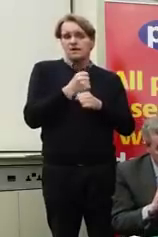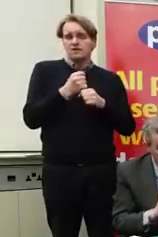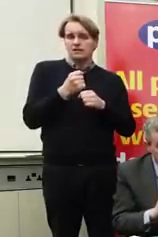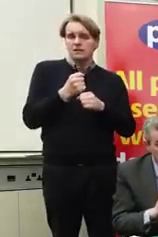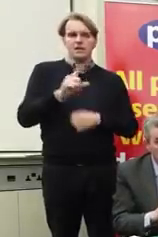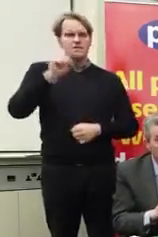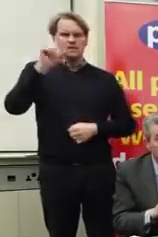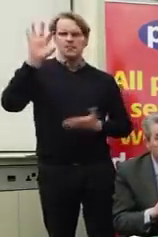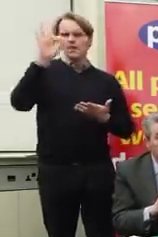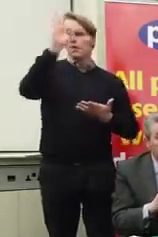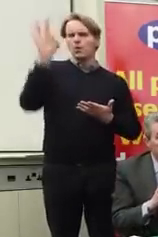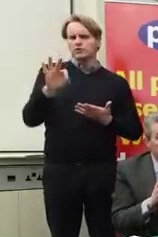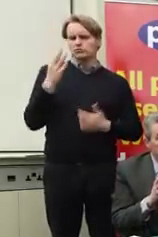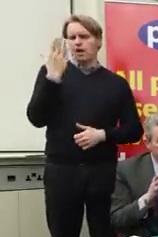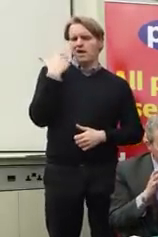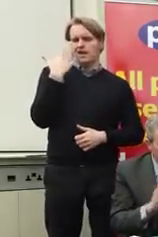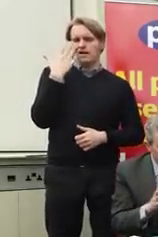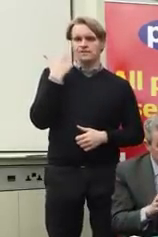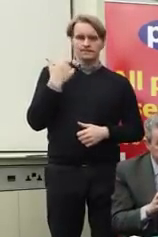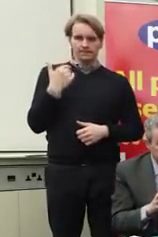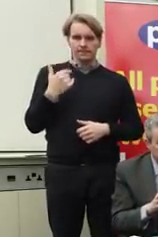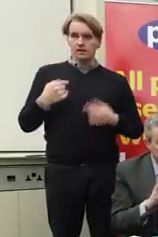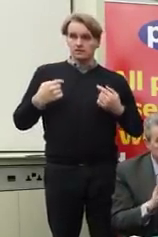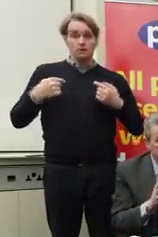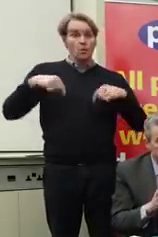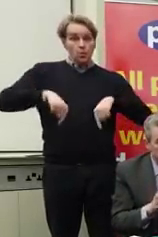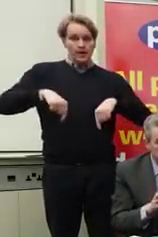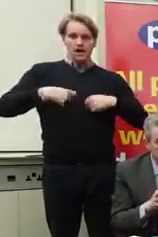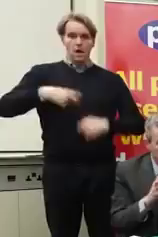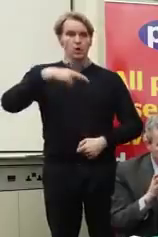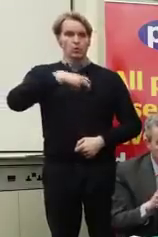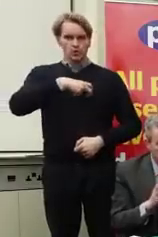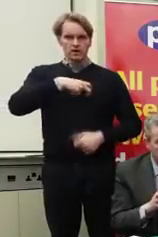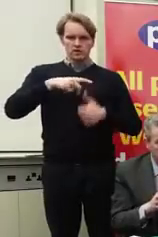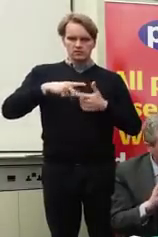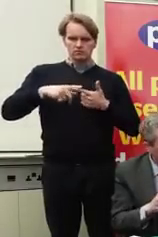asked earlier on is we are a union and we're a union that represents hard working women